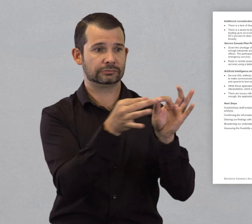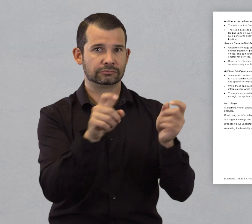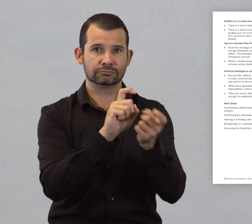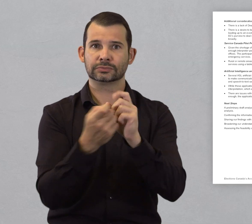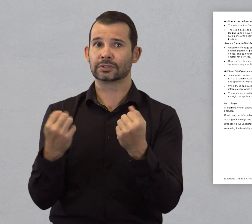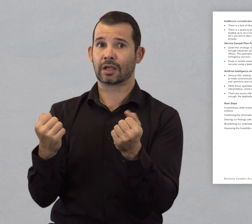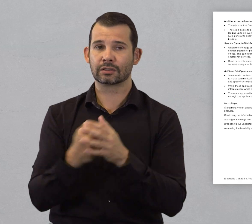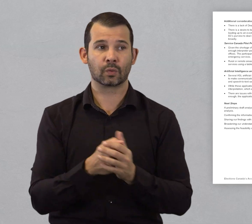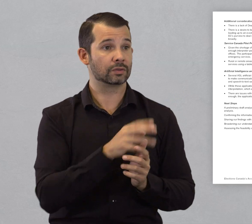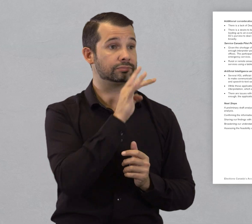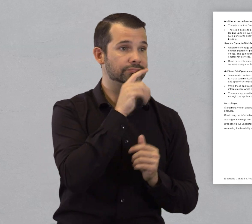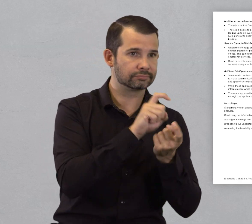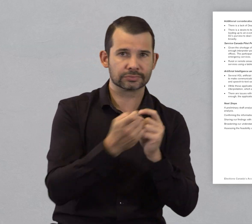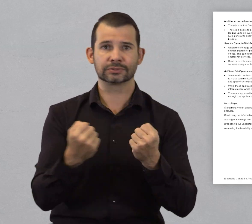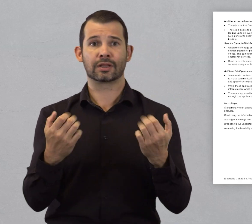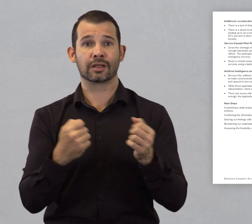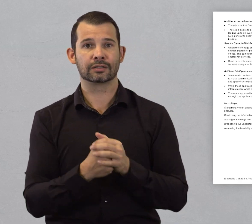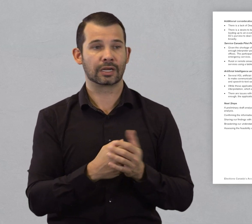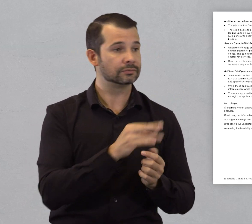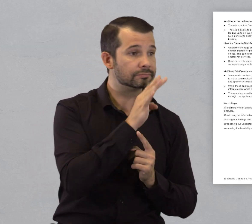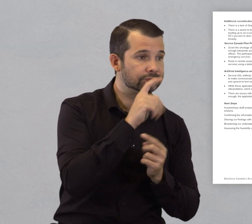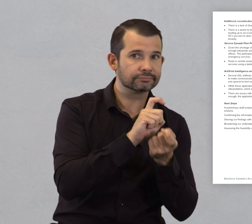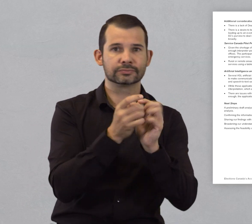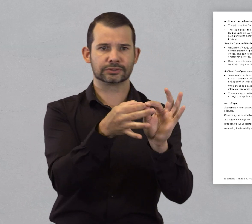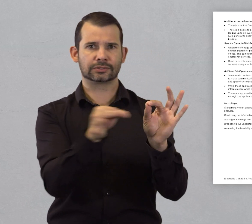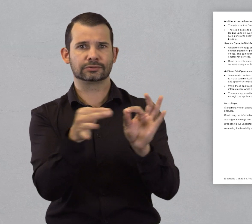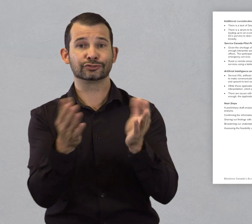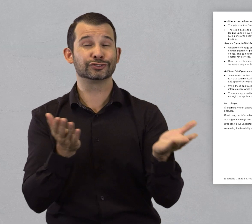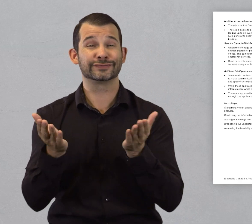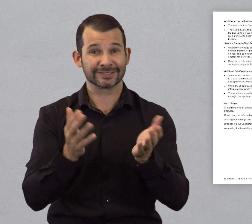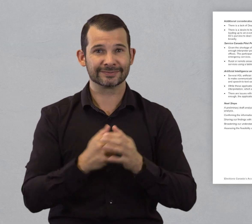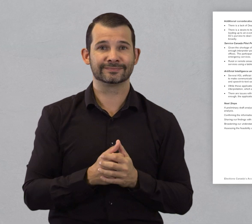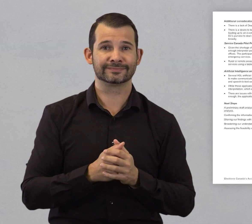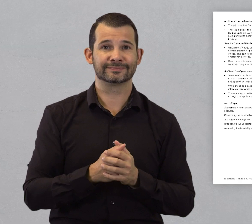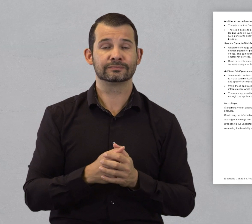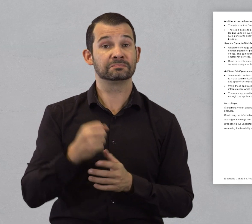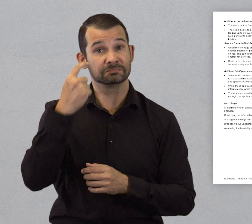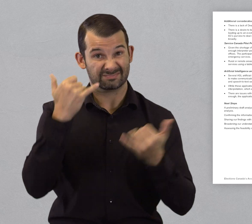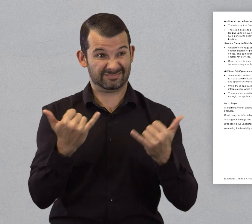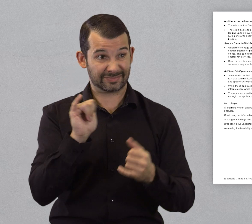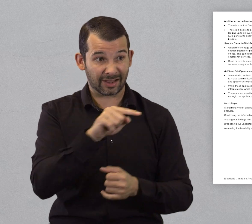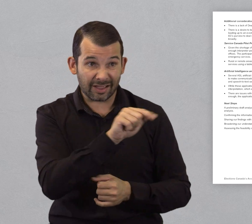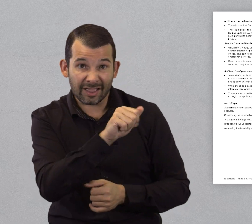speech-to-sign and speech-to-text services. • While these applications use rapidly